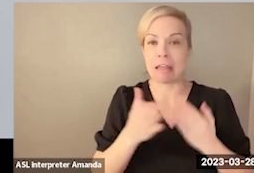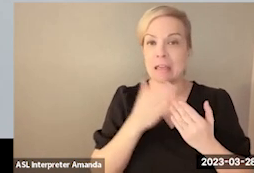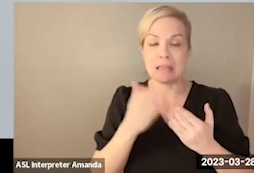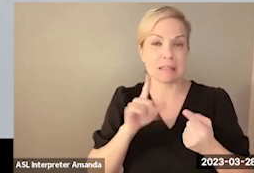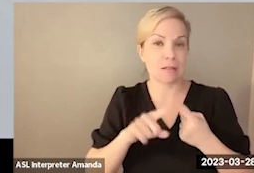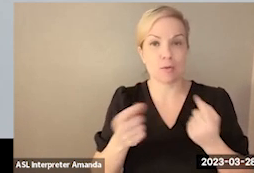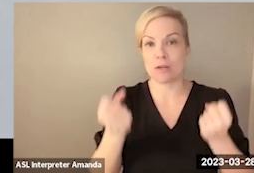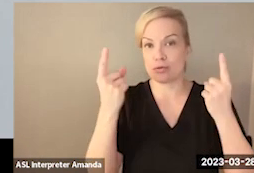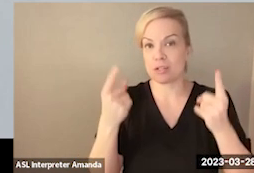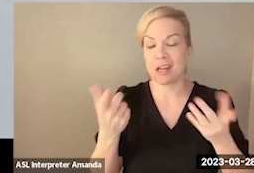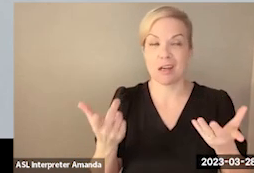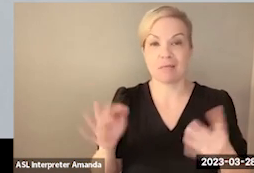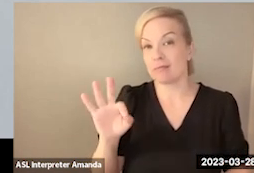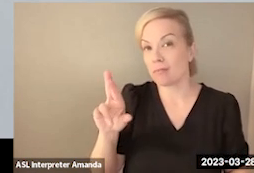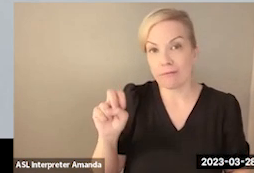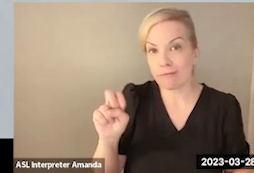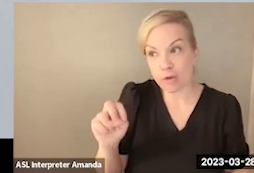Debbie Stine, Science & Technology Policy Academy: resource that I know that's out there.